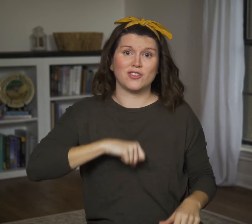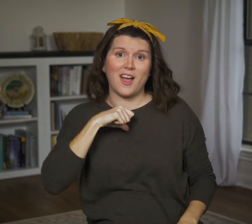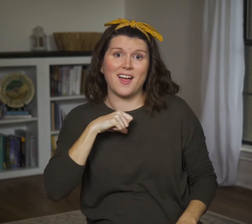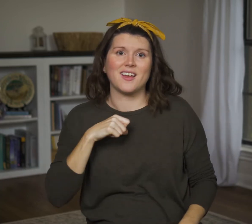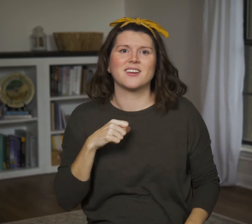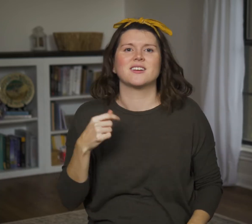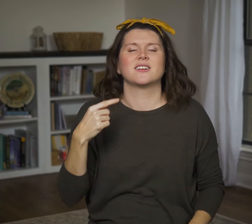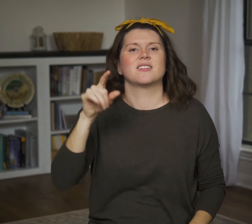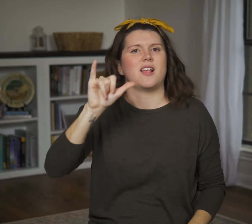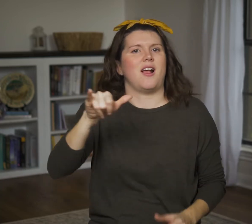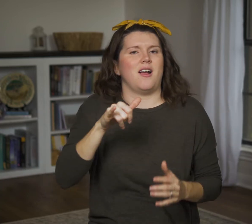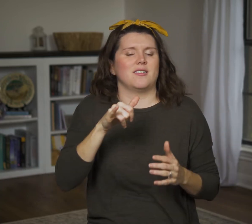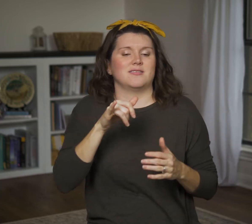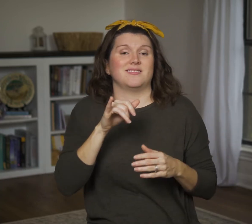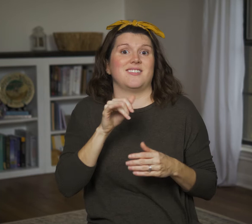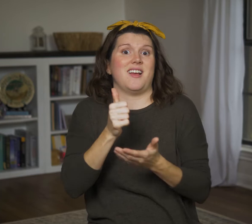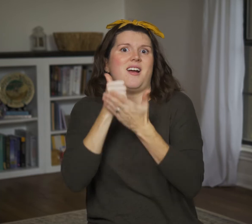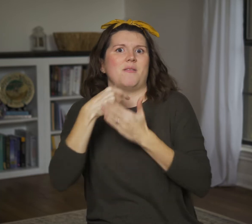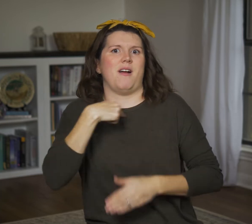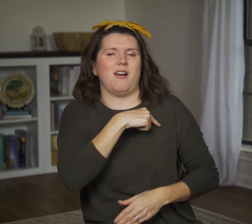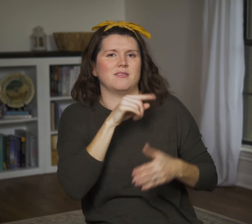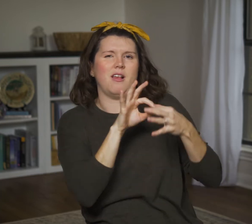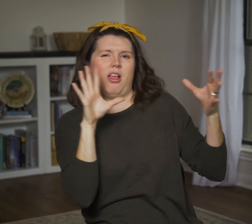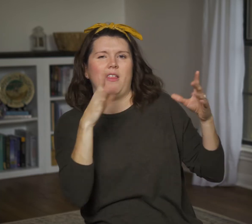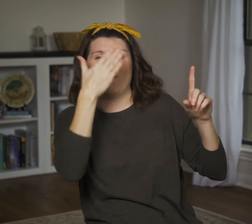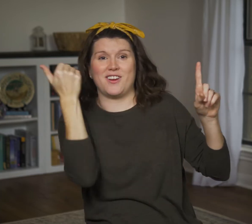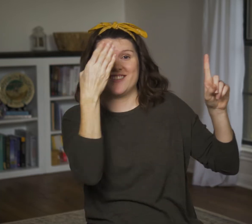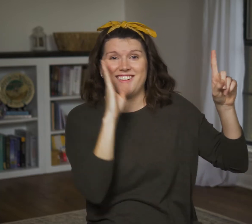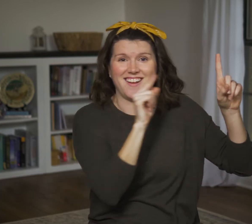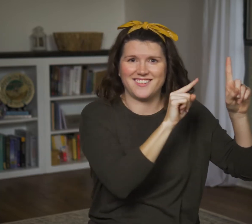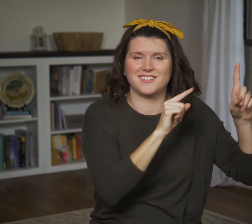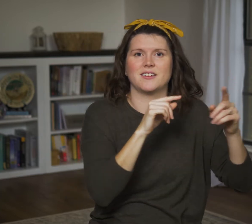are rooted in forgetting God